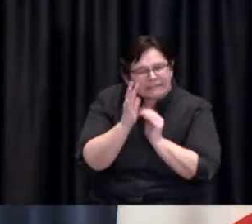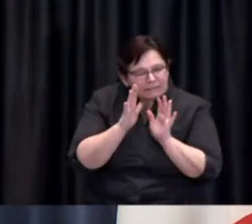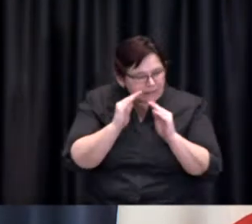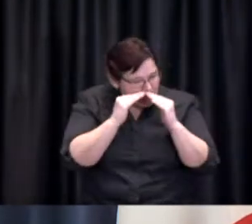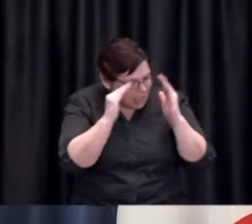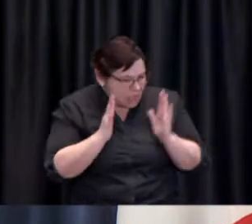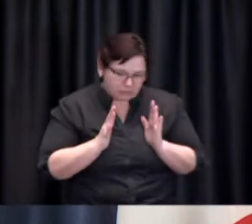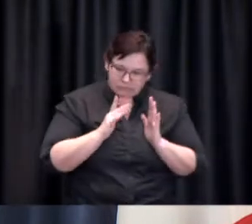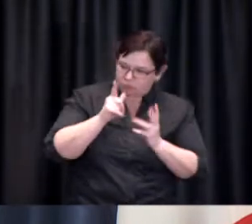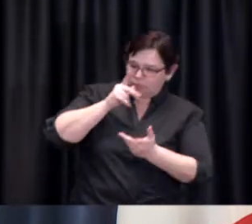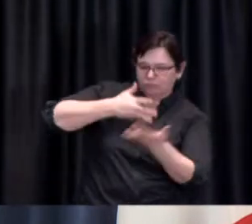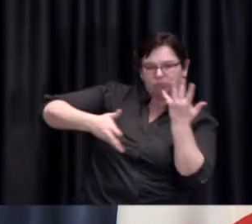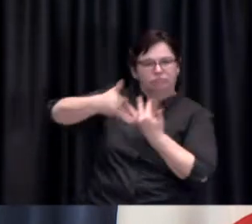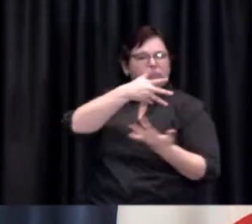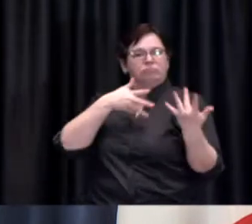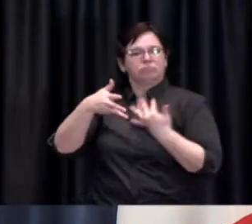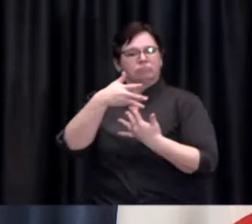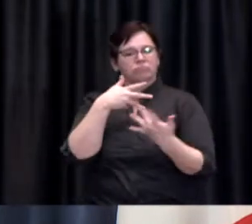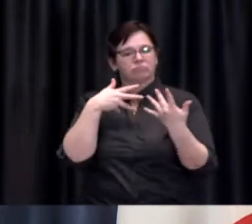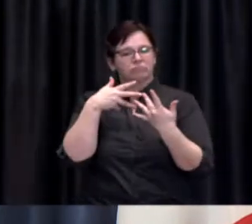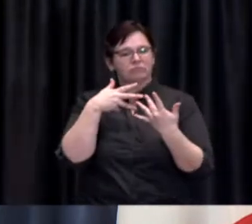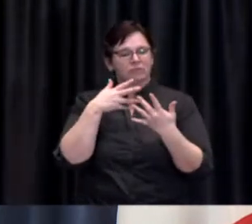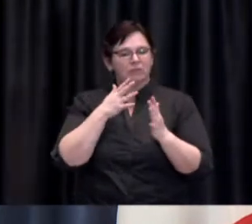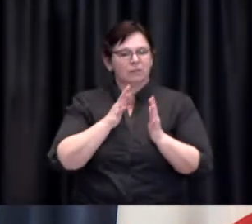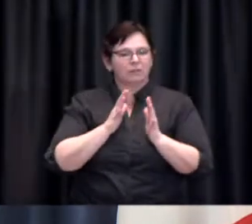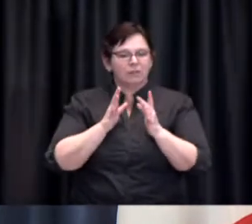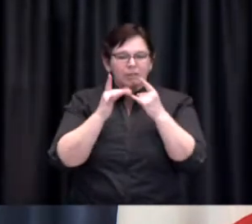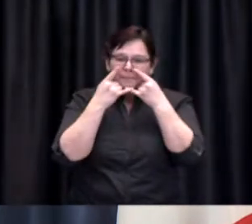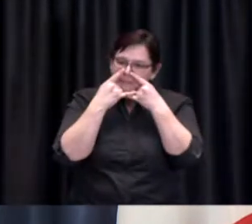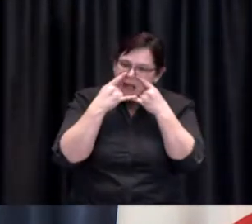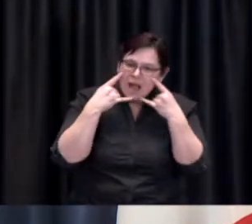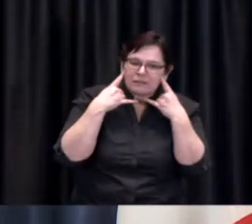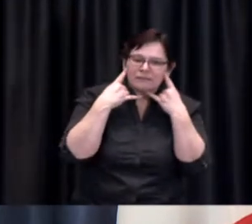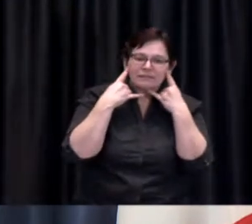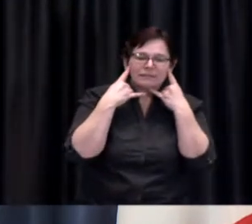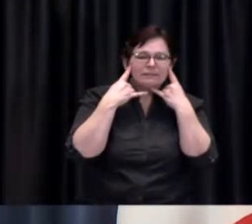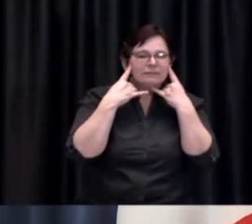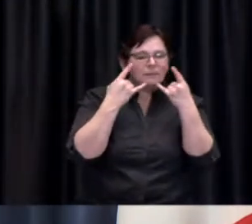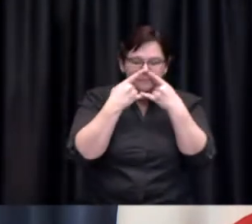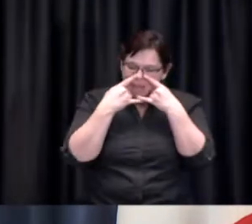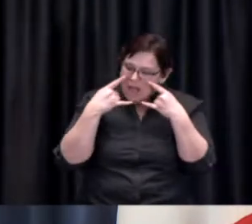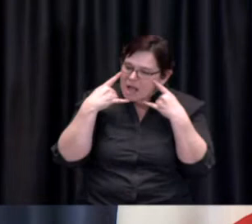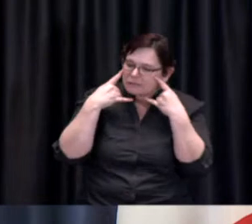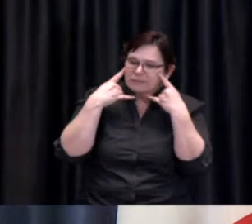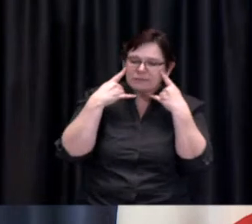wearing a well-fitting mask as much as you can, especially when you're out in public,